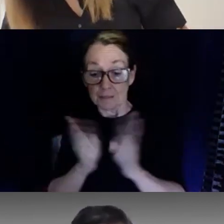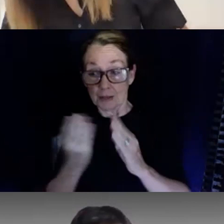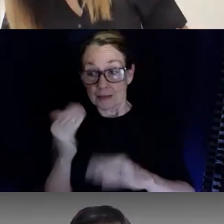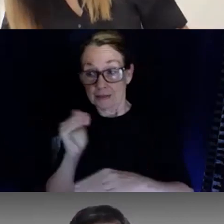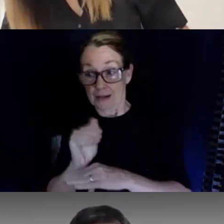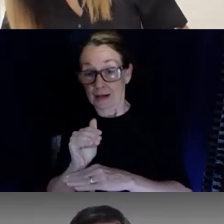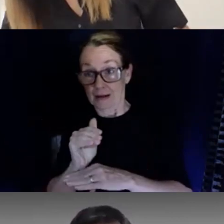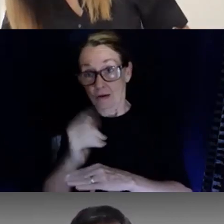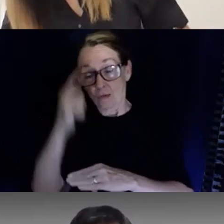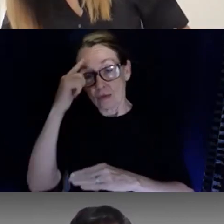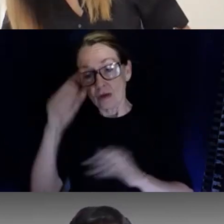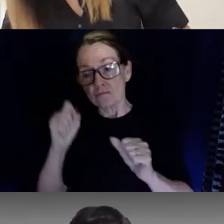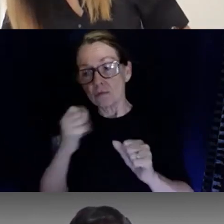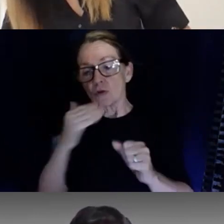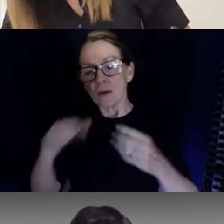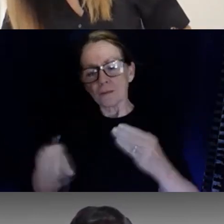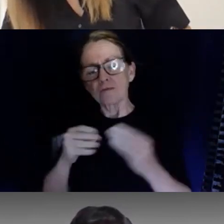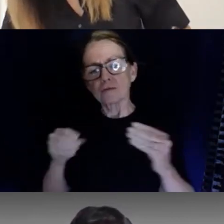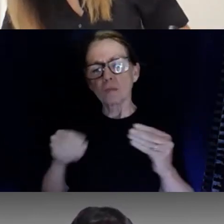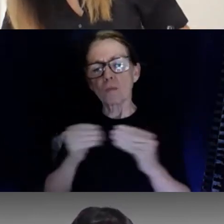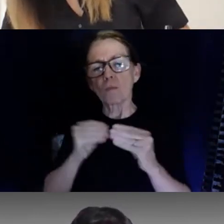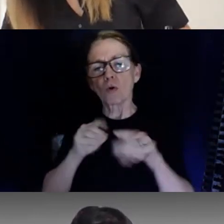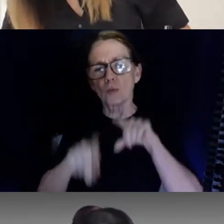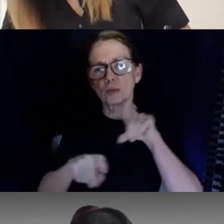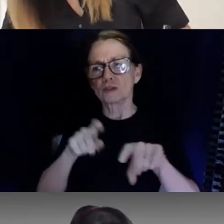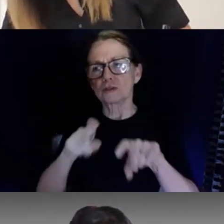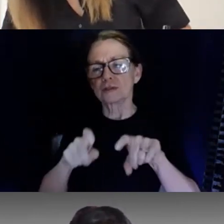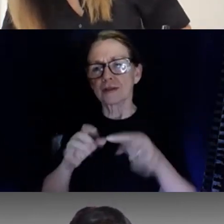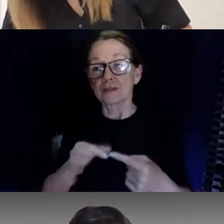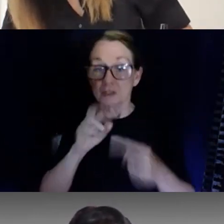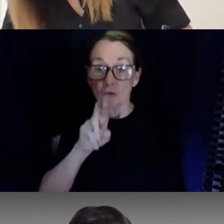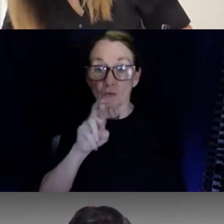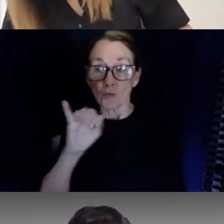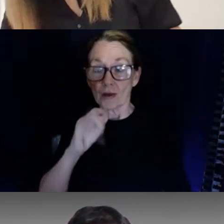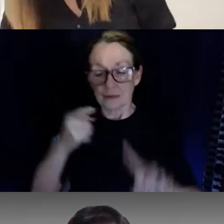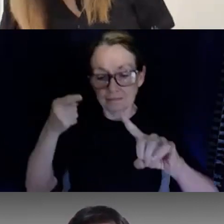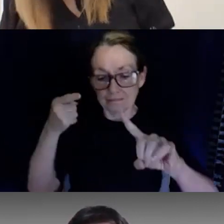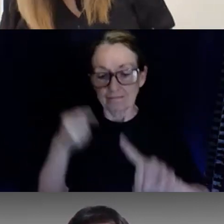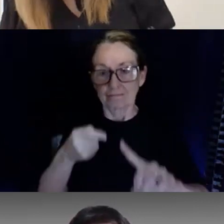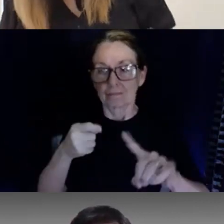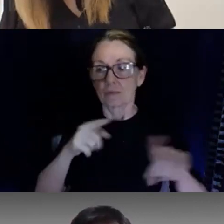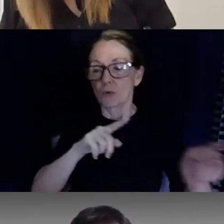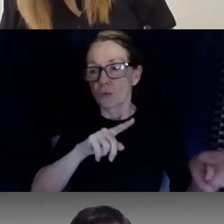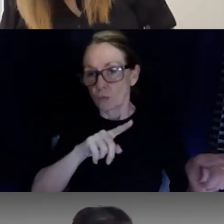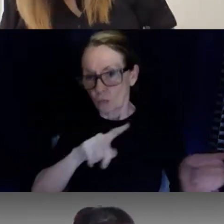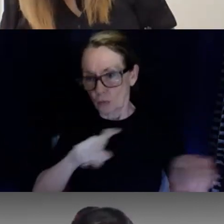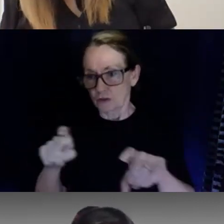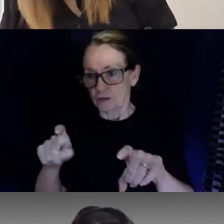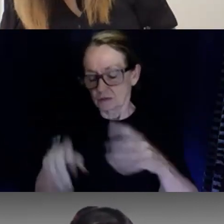JUST SORT OF A REVIEW, OR A PREVIEW OF THE SURVEY. IN OUR IT MEETING LAST NIGHT WE THOUGHT THERE COULD BE AN OPPORTUNITY FOR ADDITIONAL QUESTIONS.